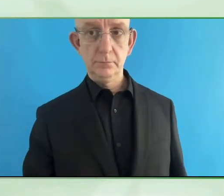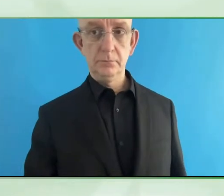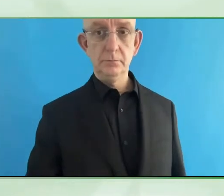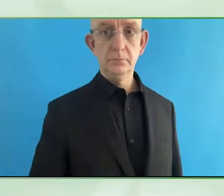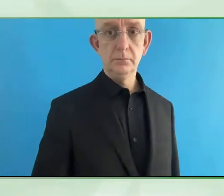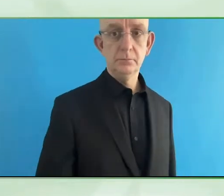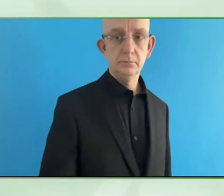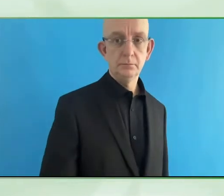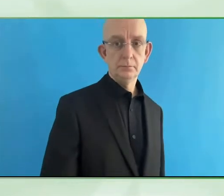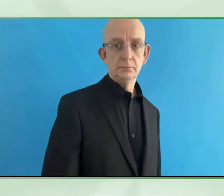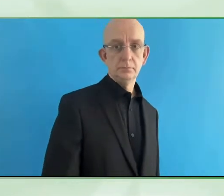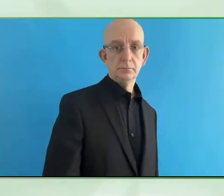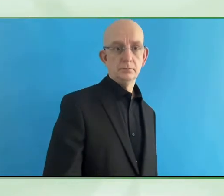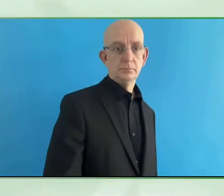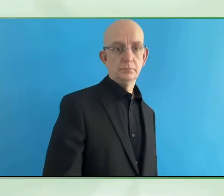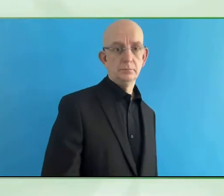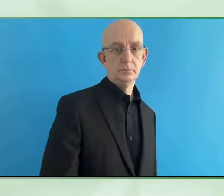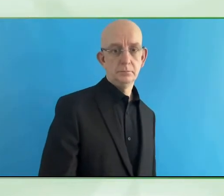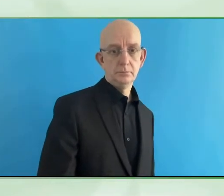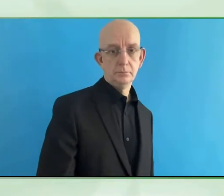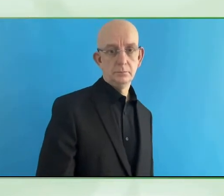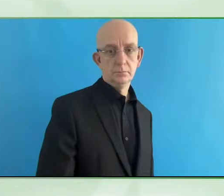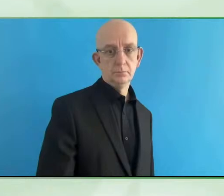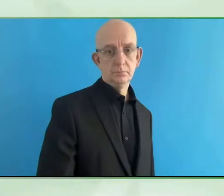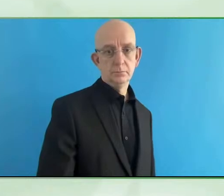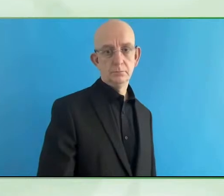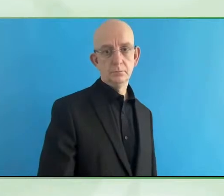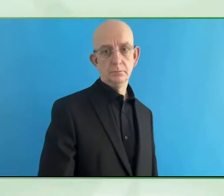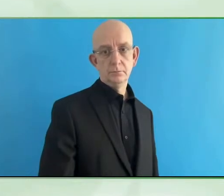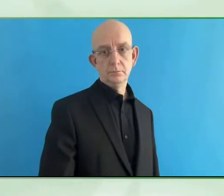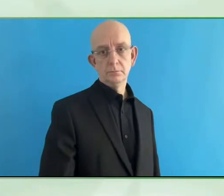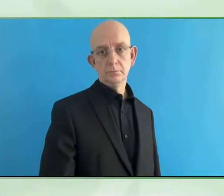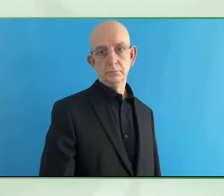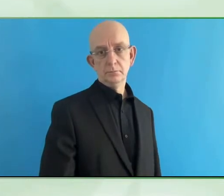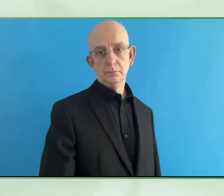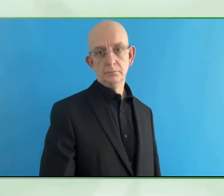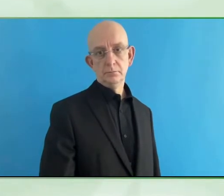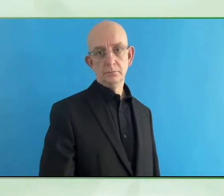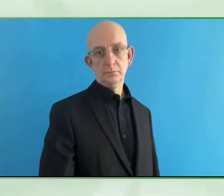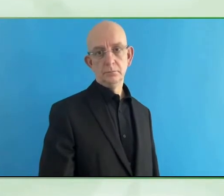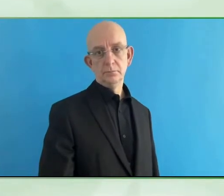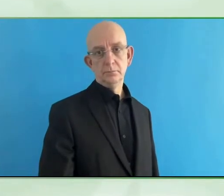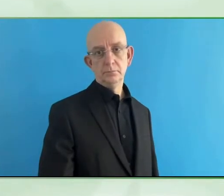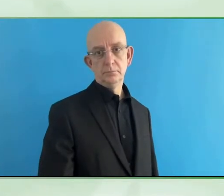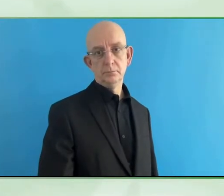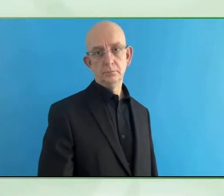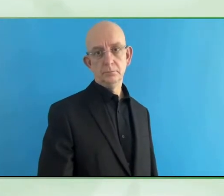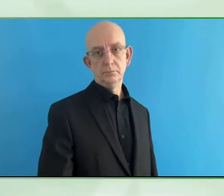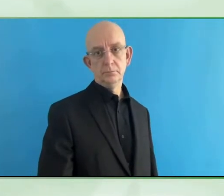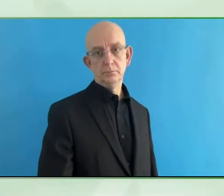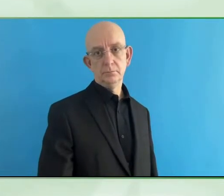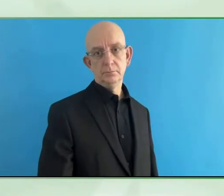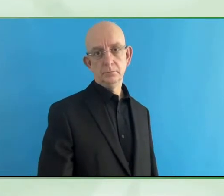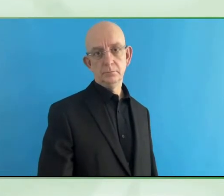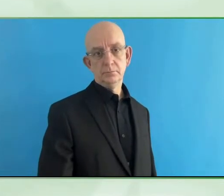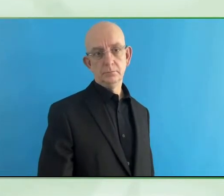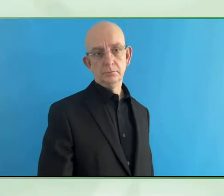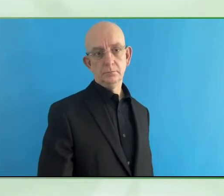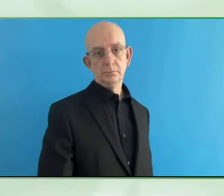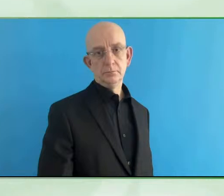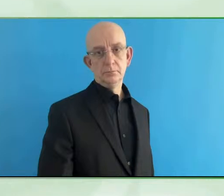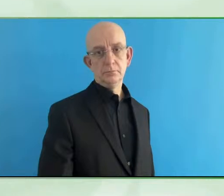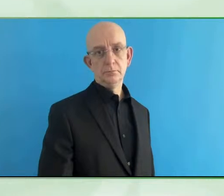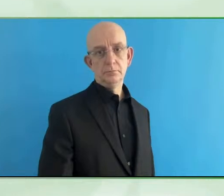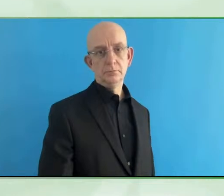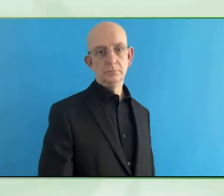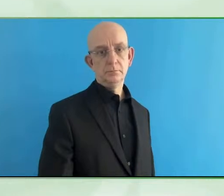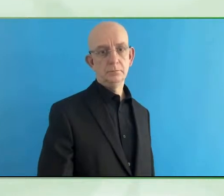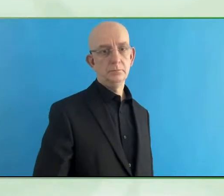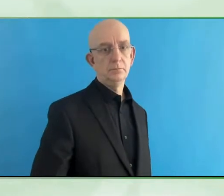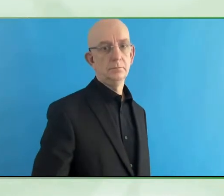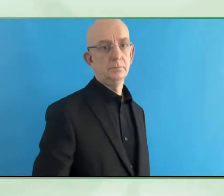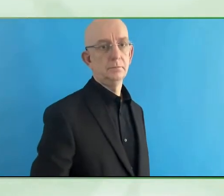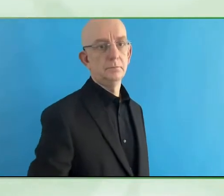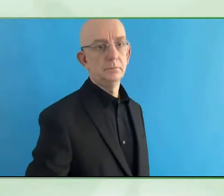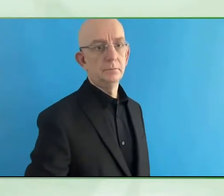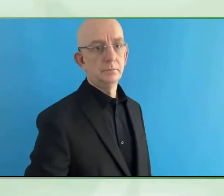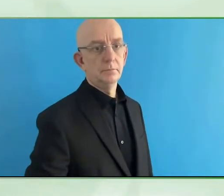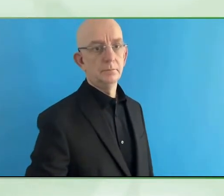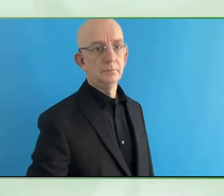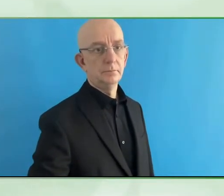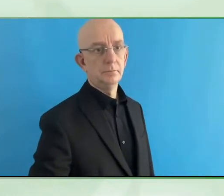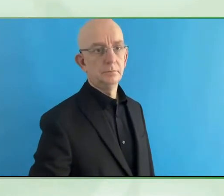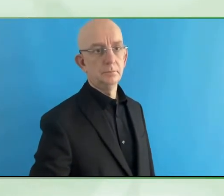Despite my green gingham suit I am passionate about fashion.